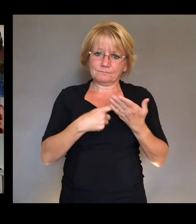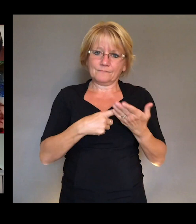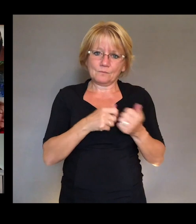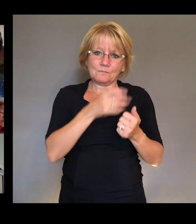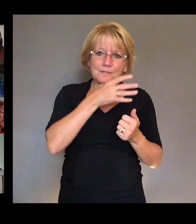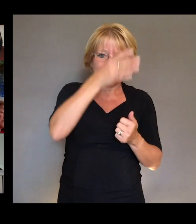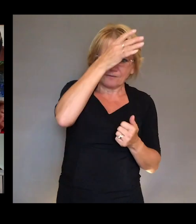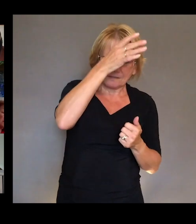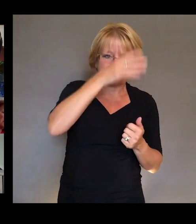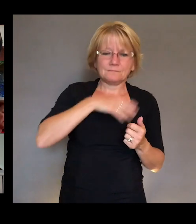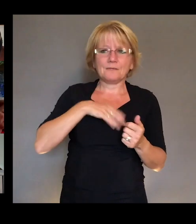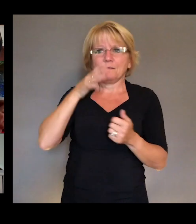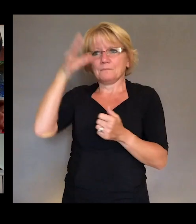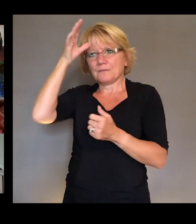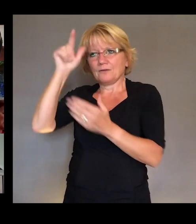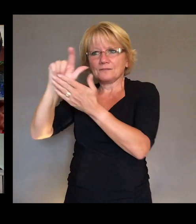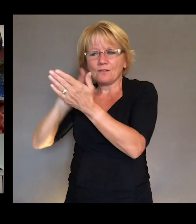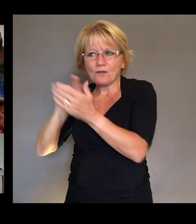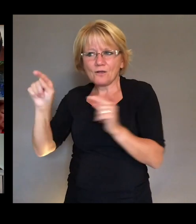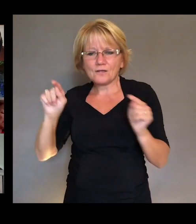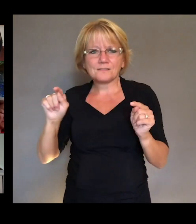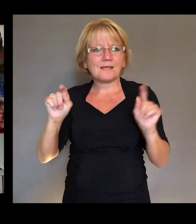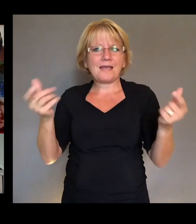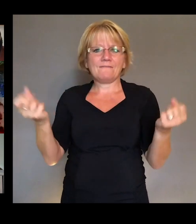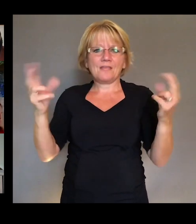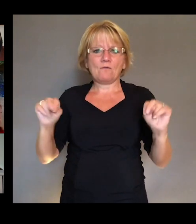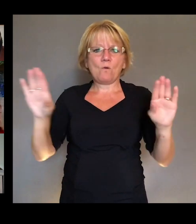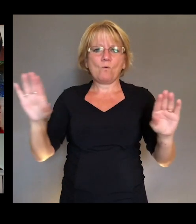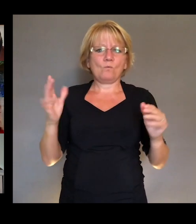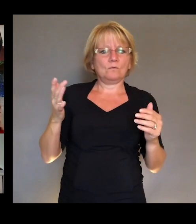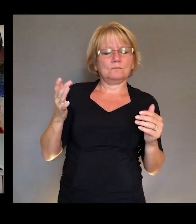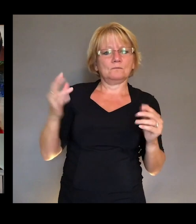my parents, my husband's parents, who come with their own set of biases